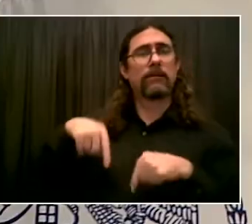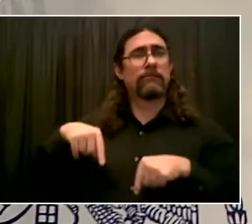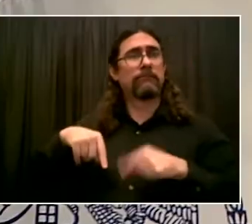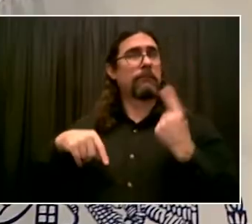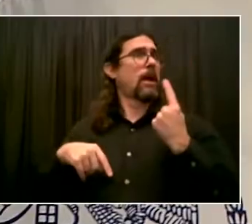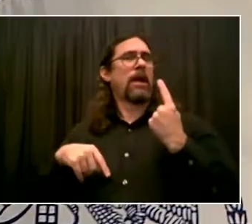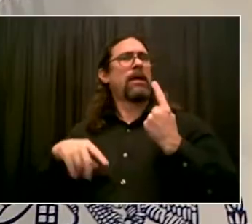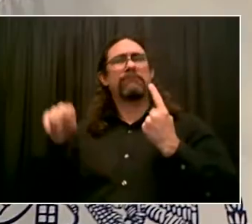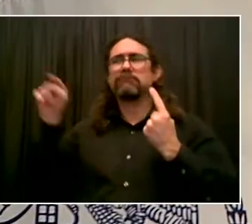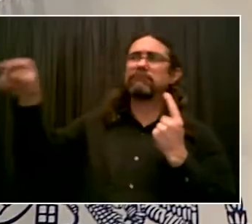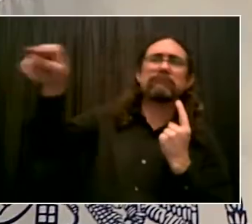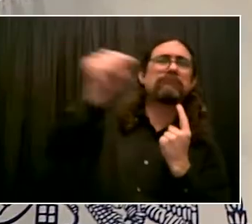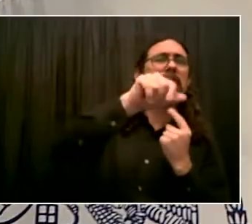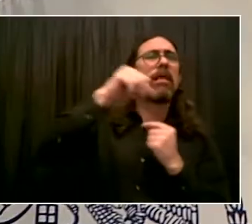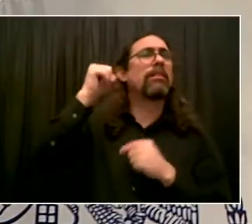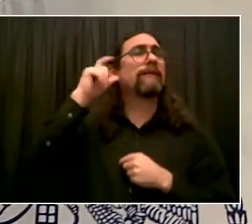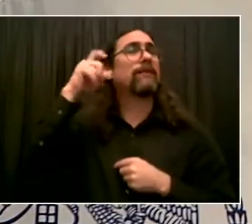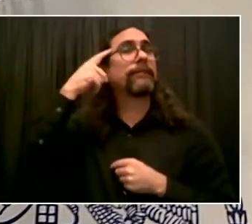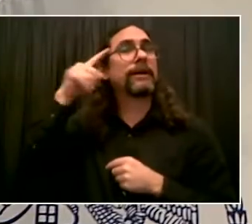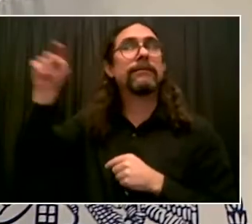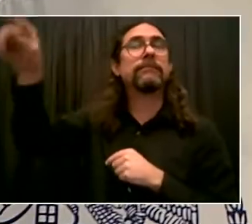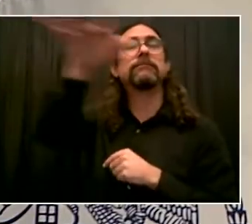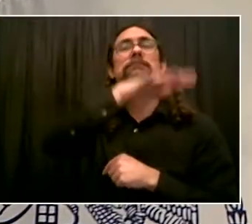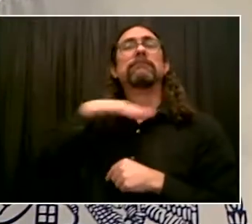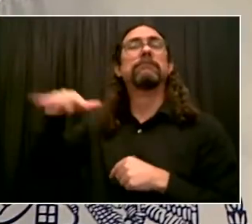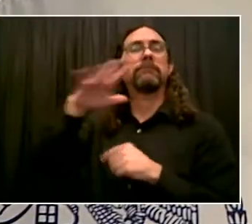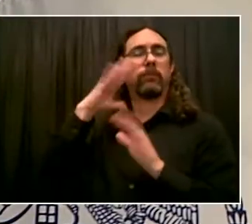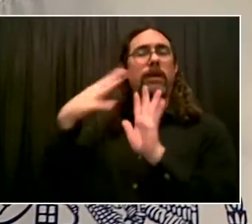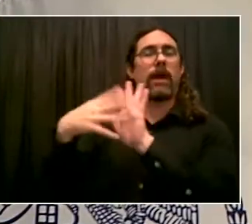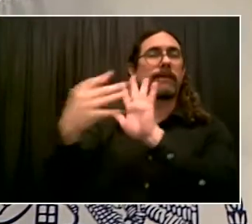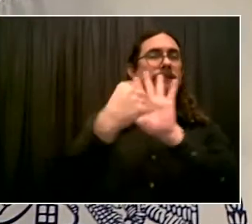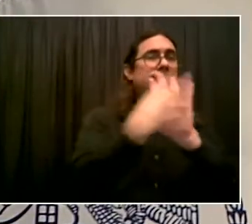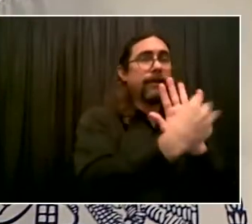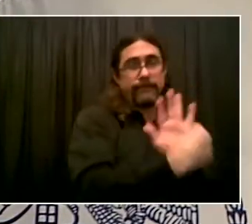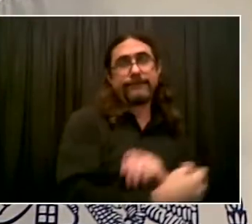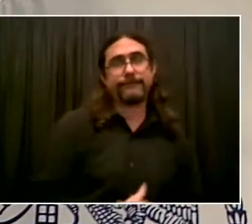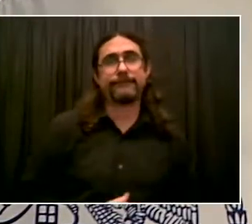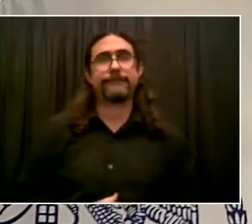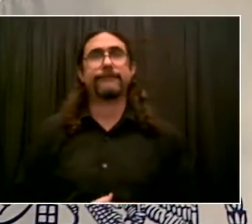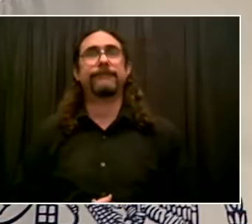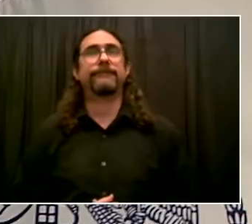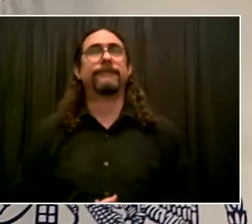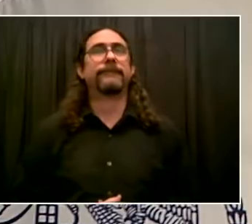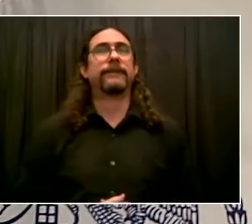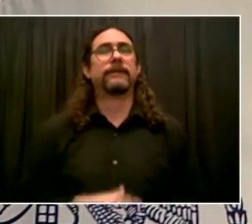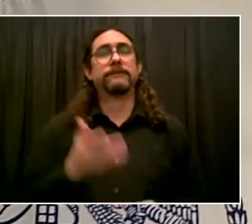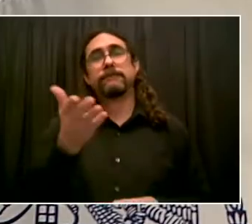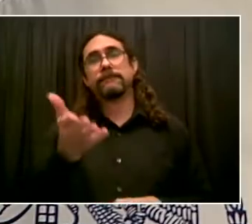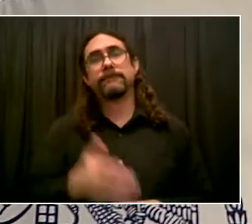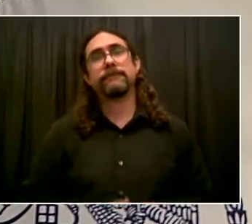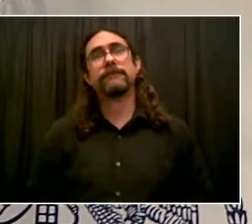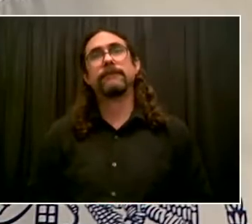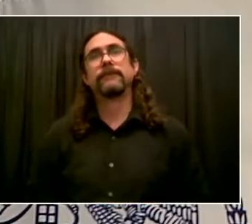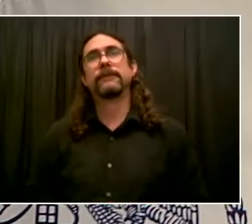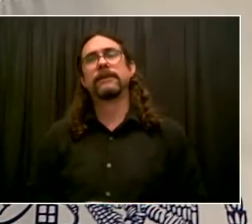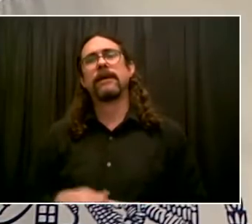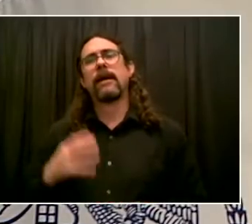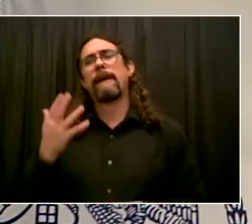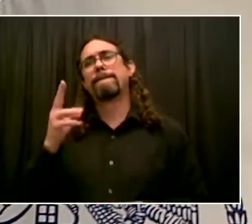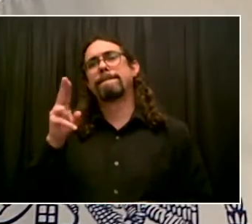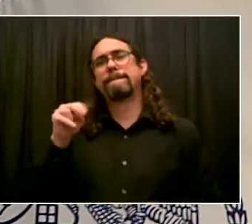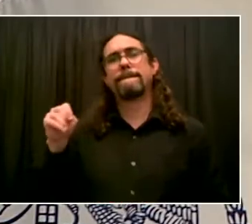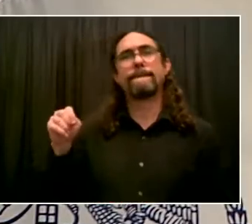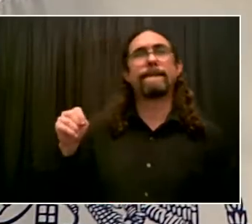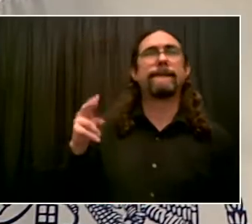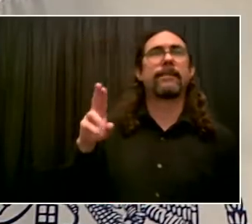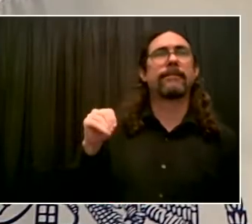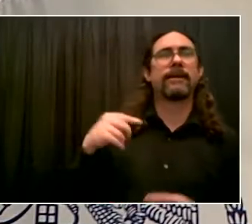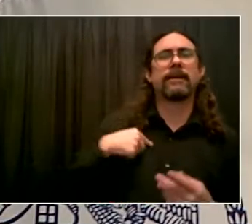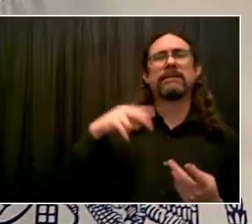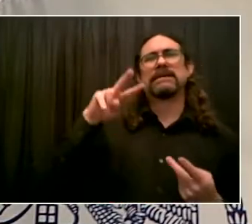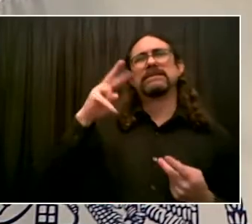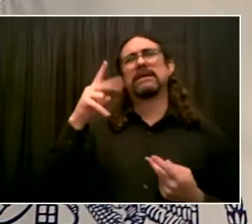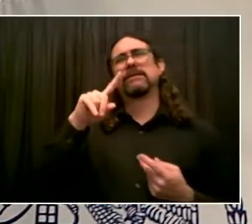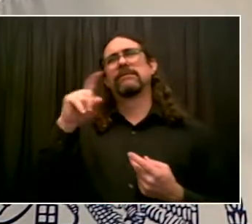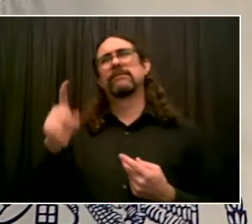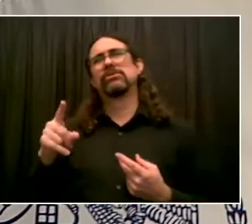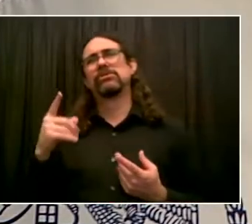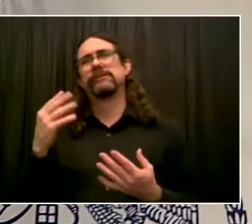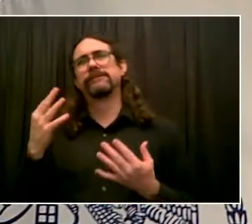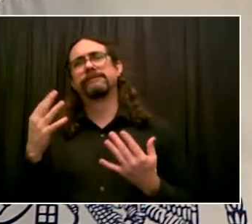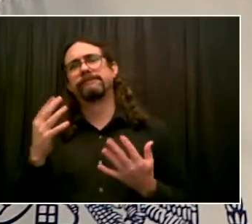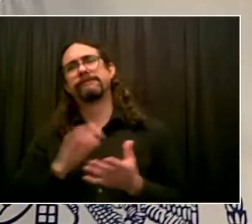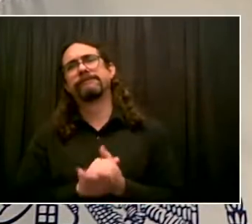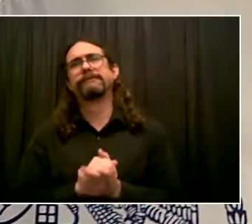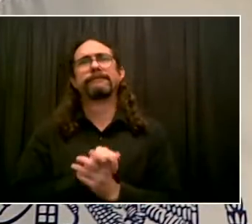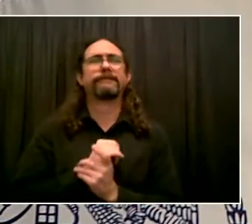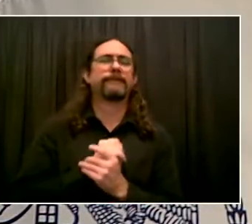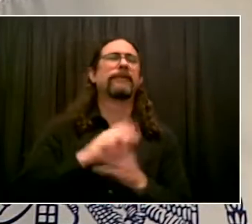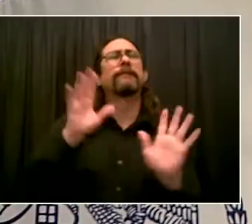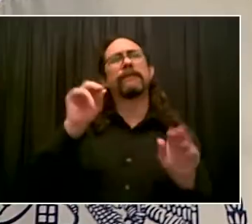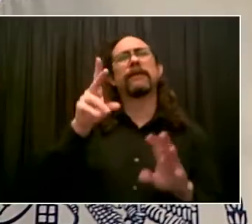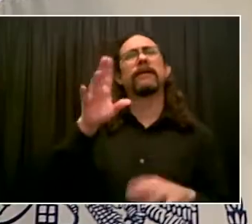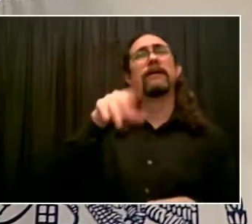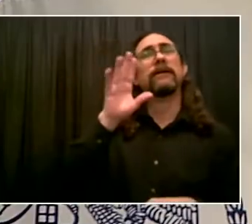GO AHEAD KATIE.